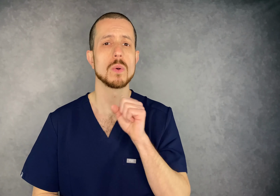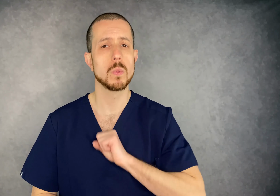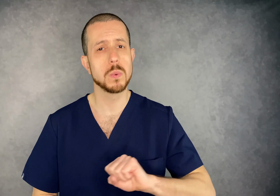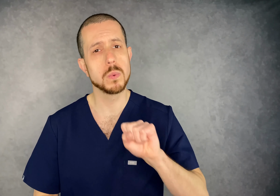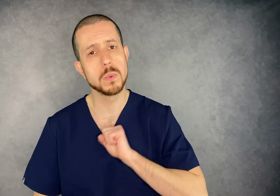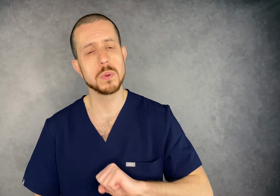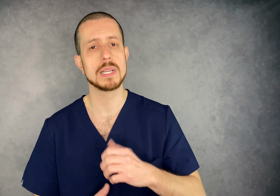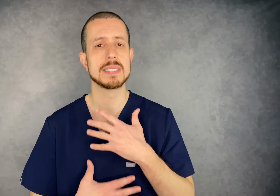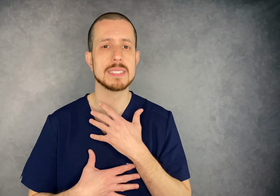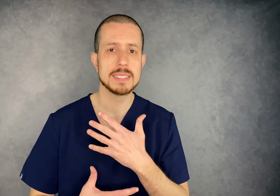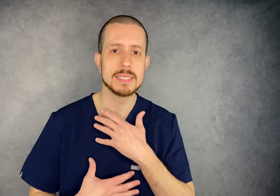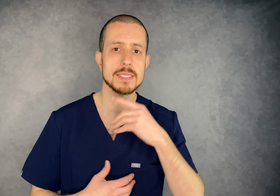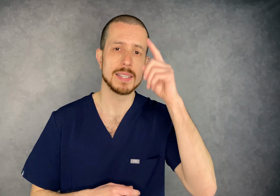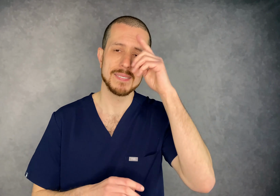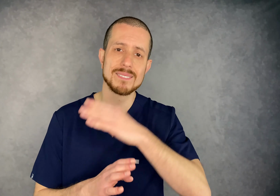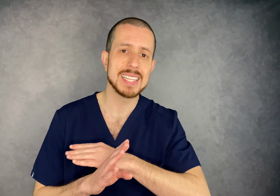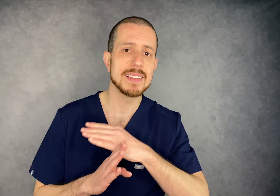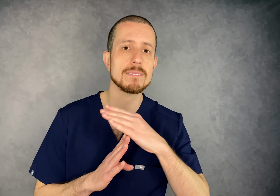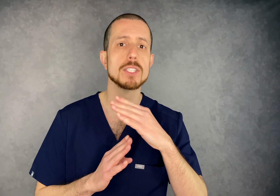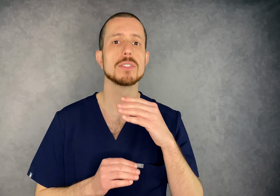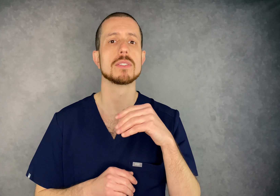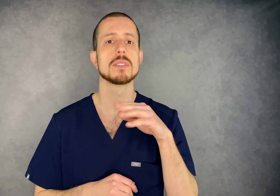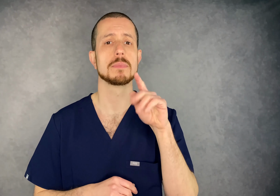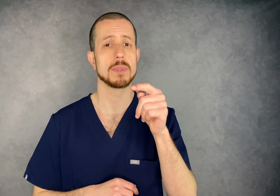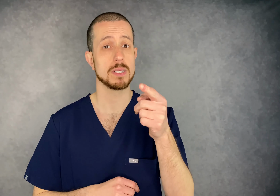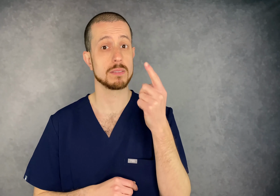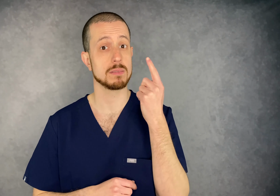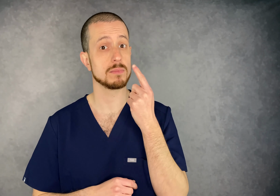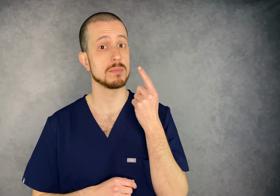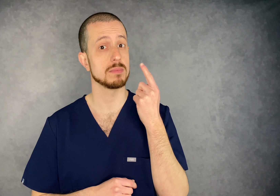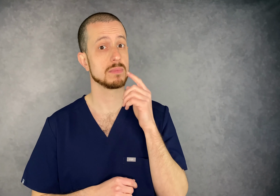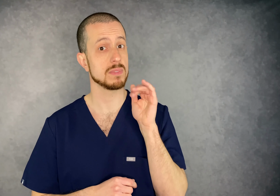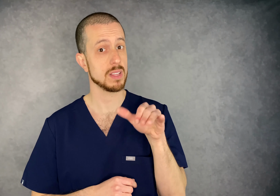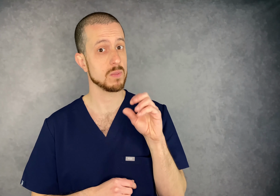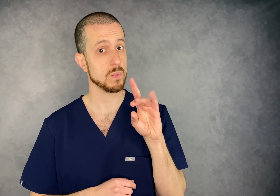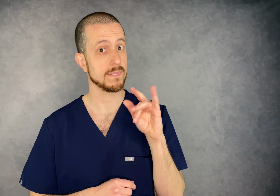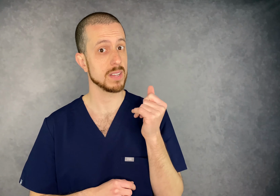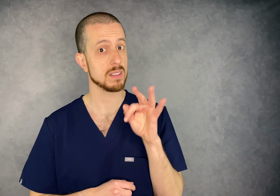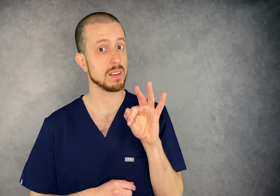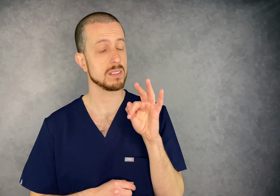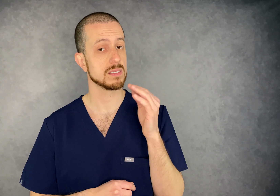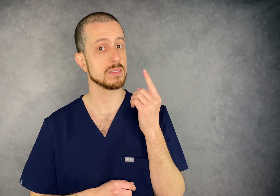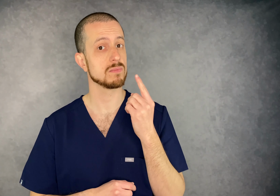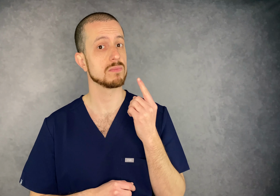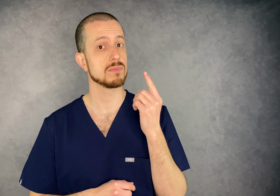and had a cough, shortness of breath, and a fever, and you're now wondering if that was COVID-19.